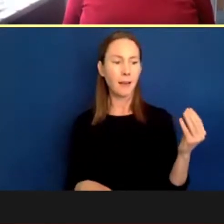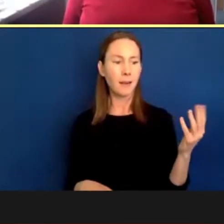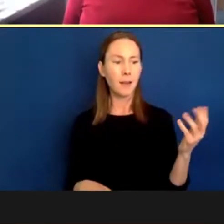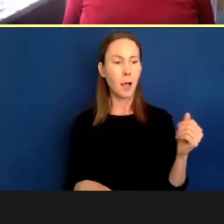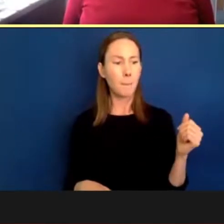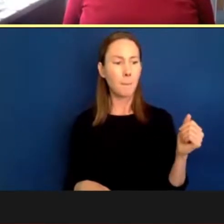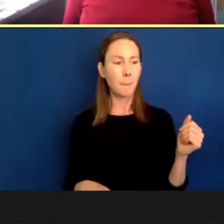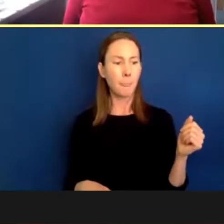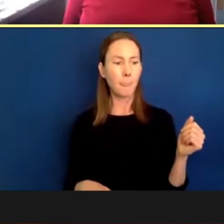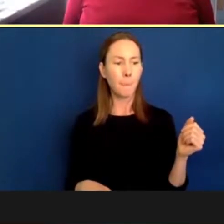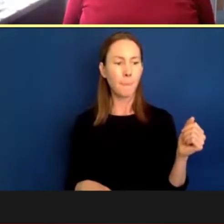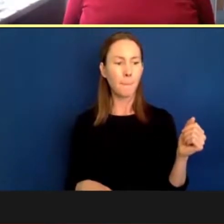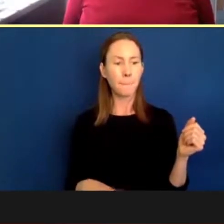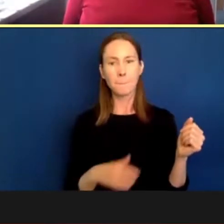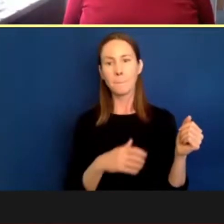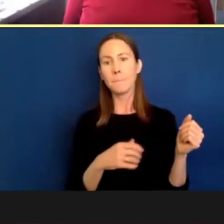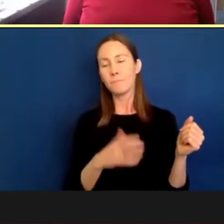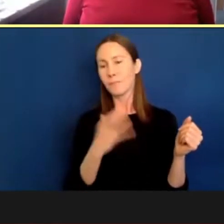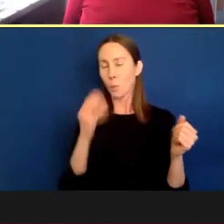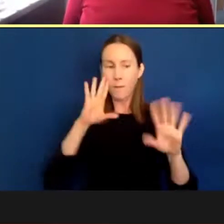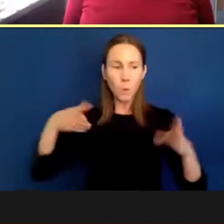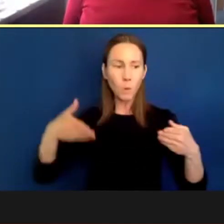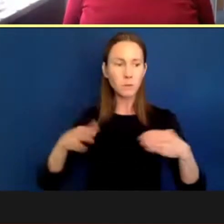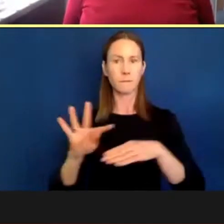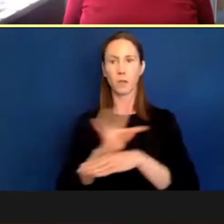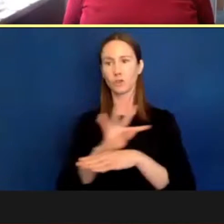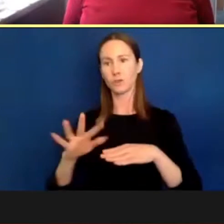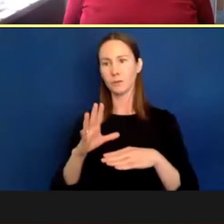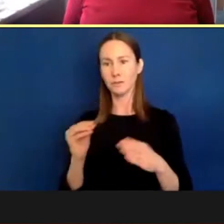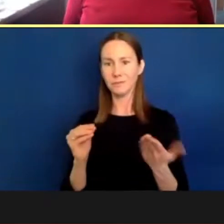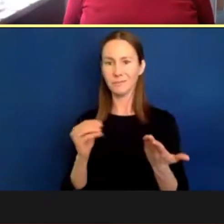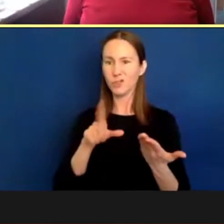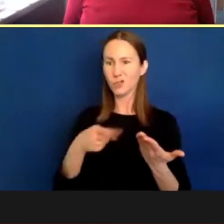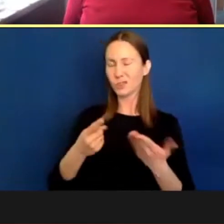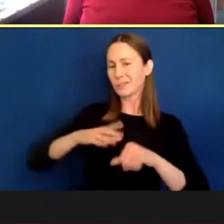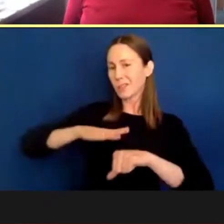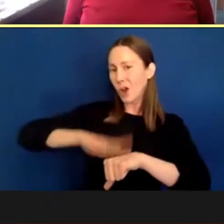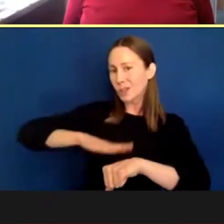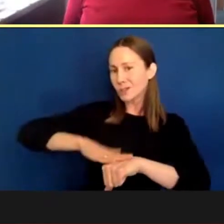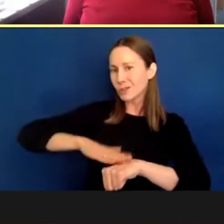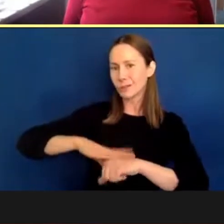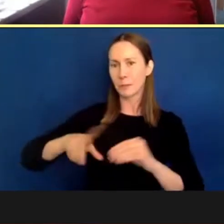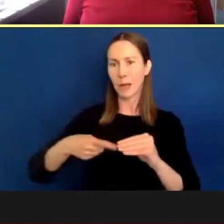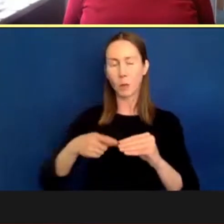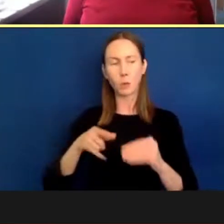And focus on function and, you know, word of caution about yes, it would be nice if